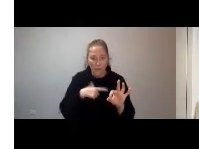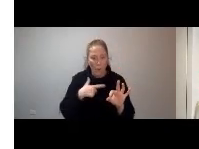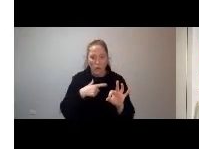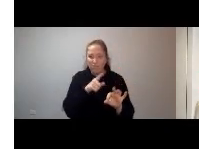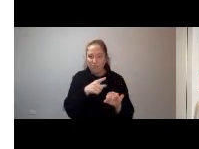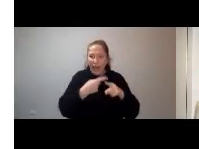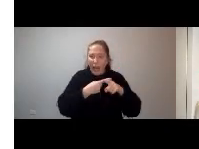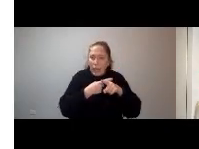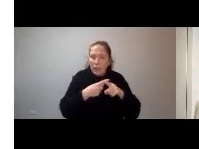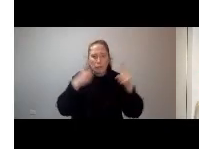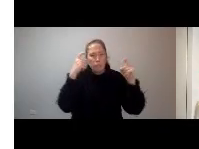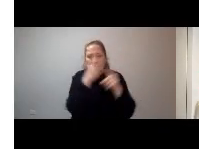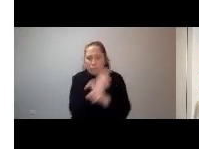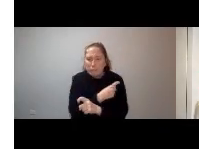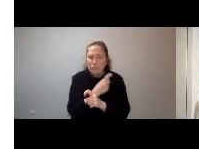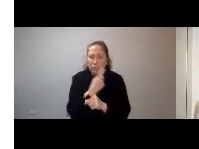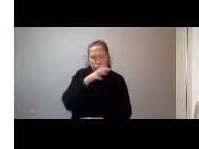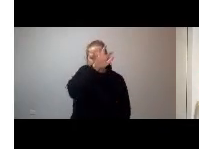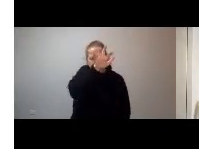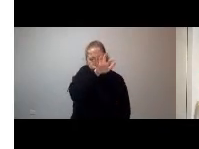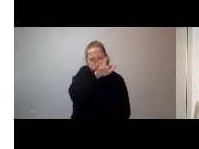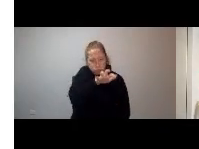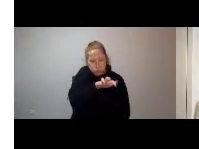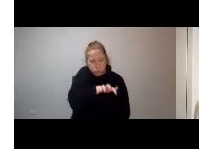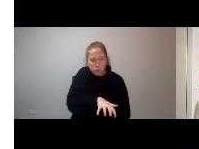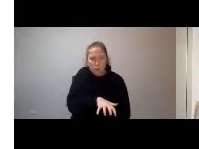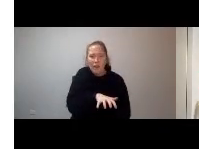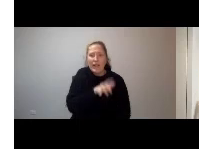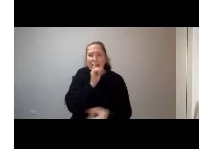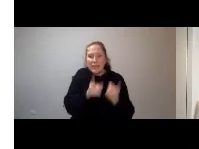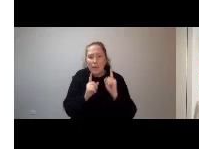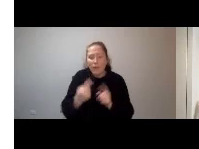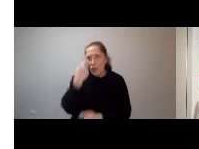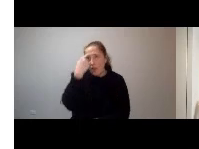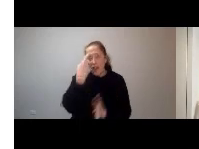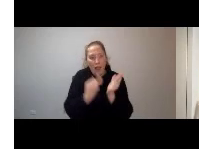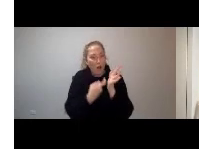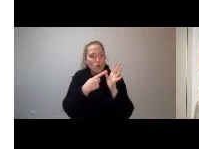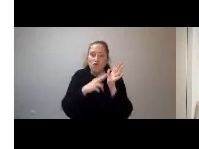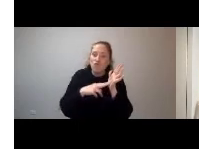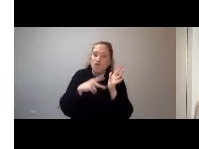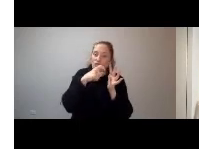and you need to be able to use scales to indicate gradations of things.